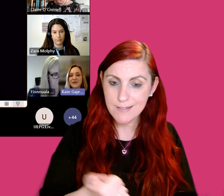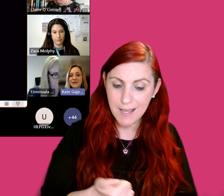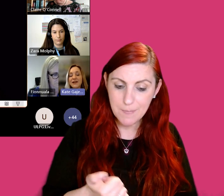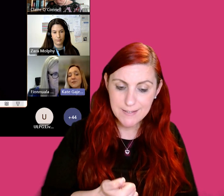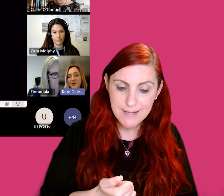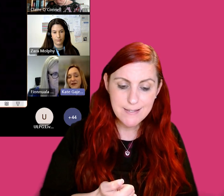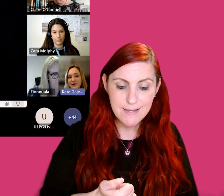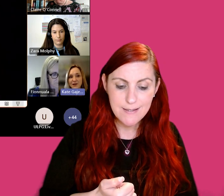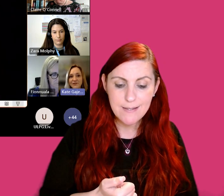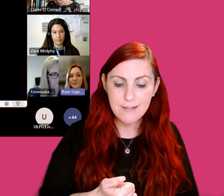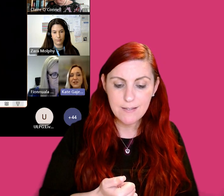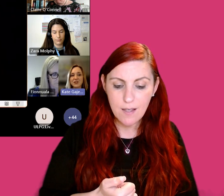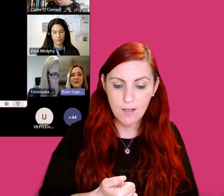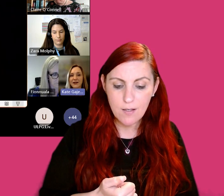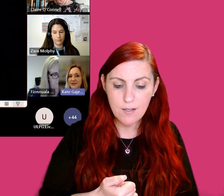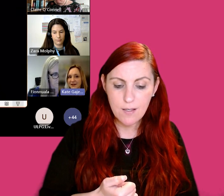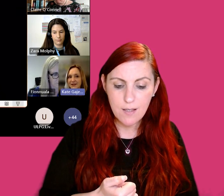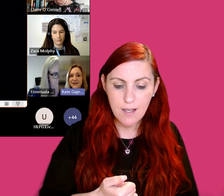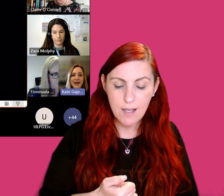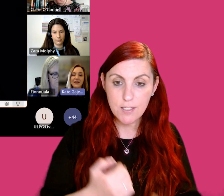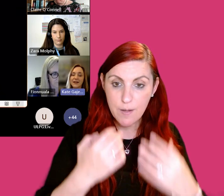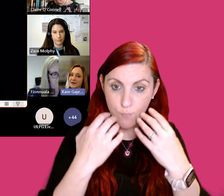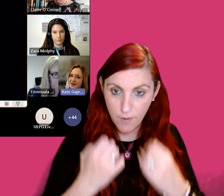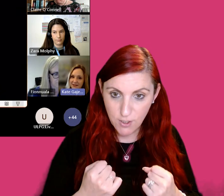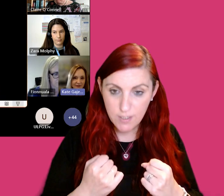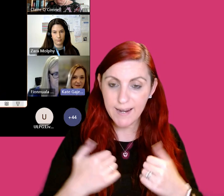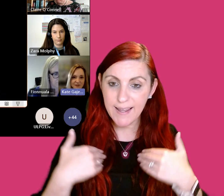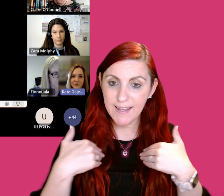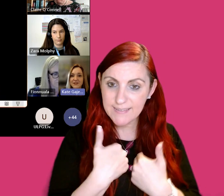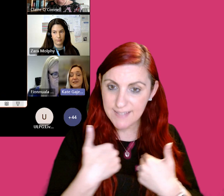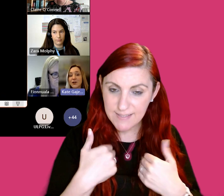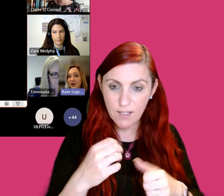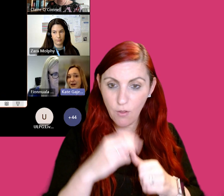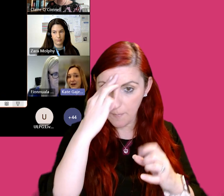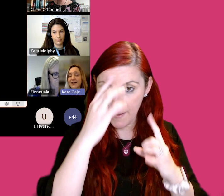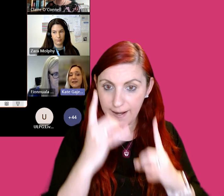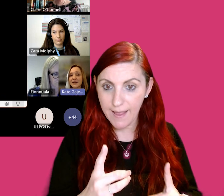diabetes the prevalence of depression anxiety any other mental health disorders is a lot higher